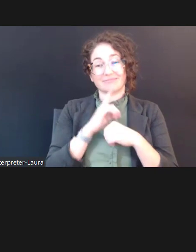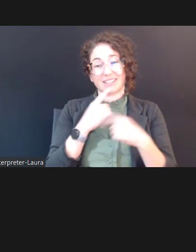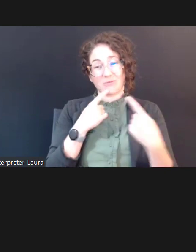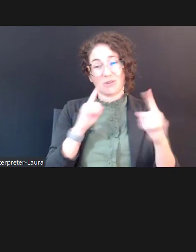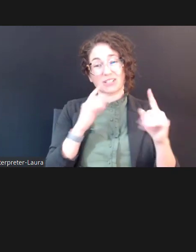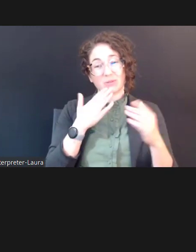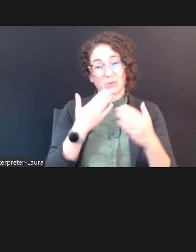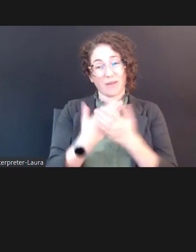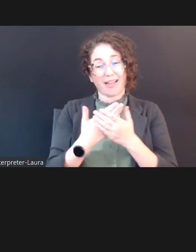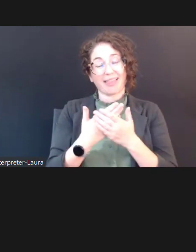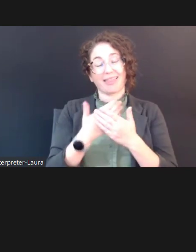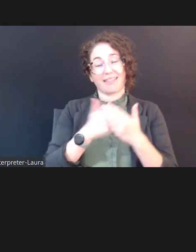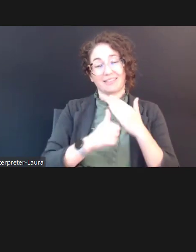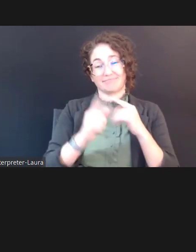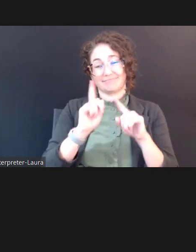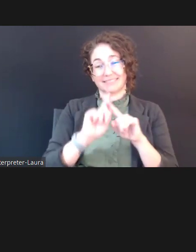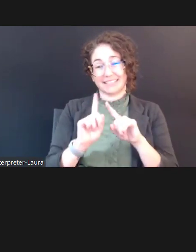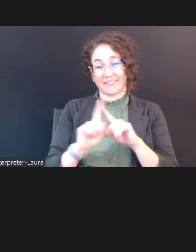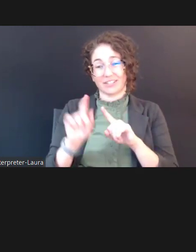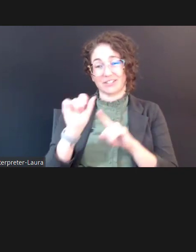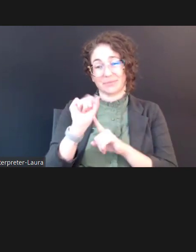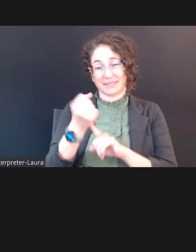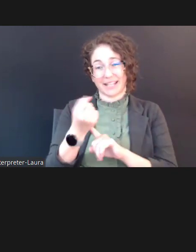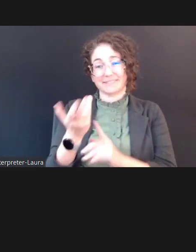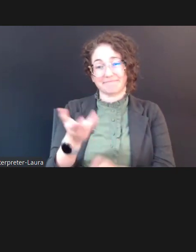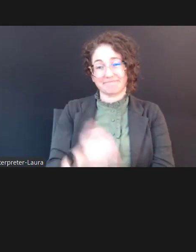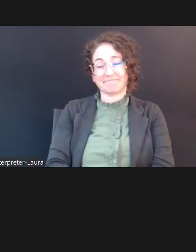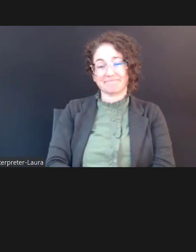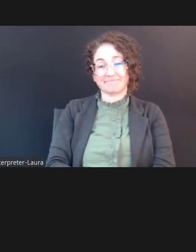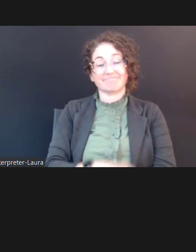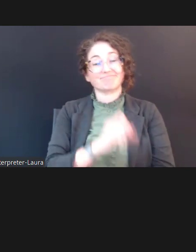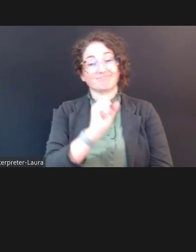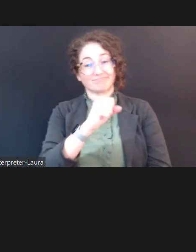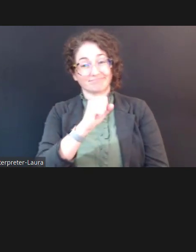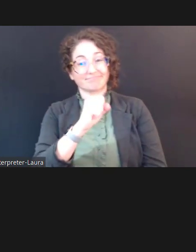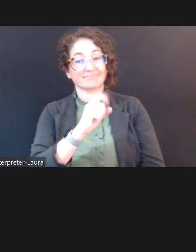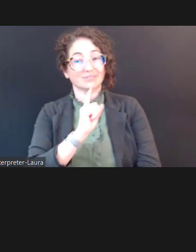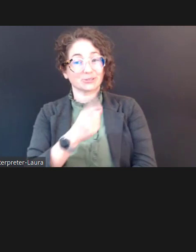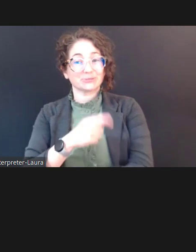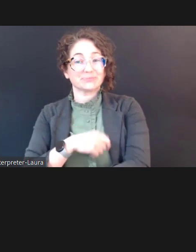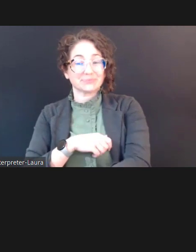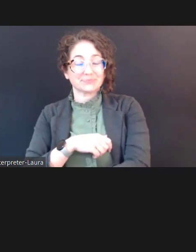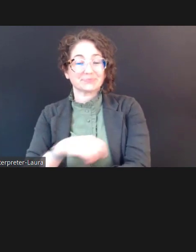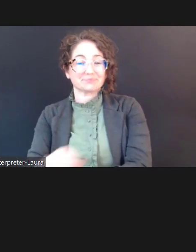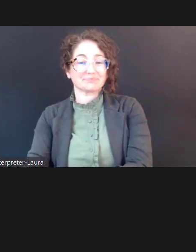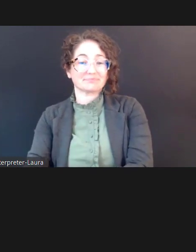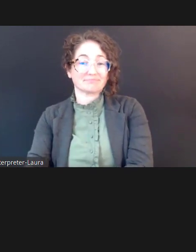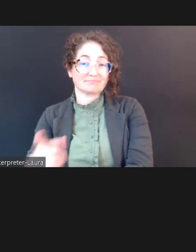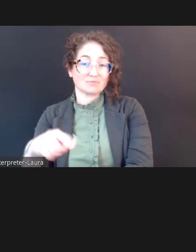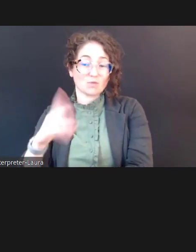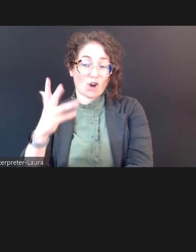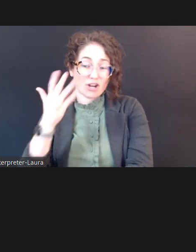Dr. Foust: Yeah, in fact, as you all know, the screening is going to work best when children are familiar and comfortable with the